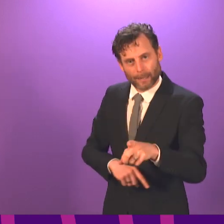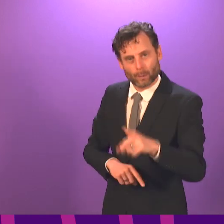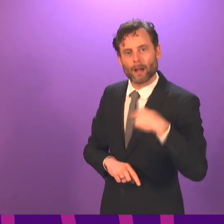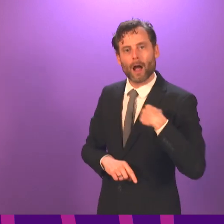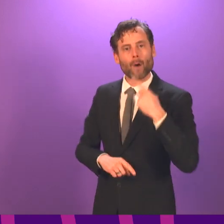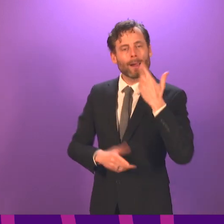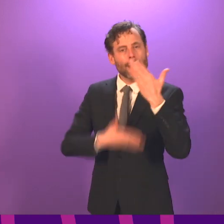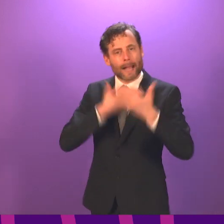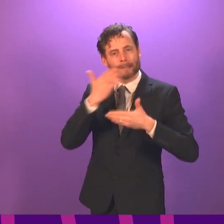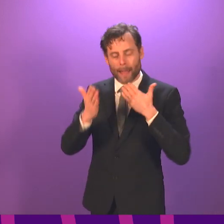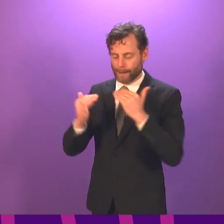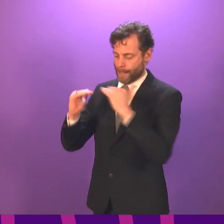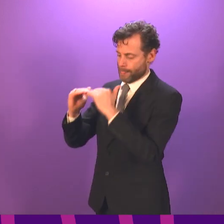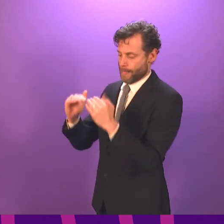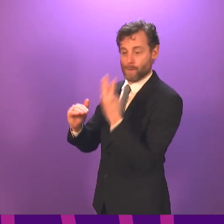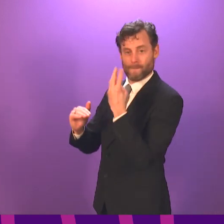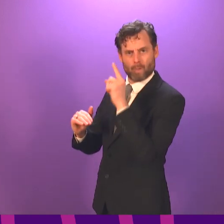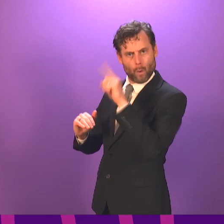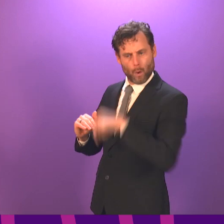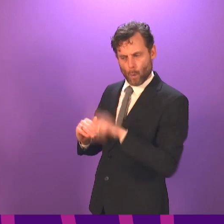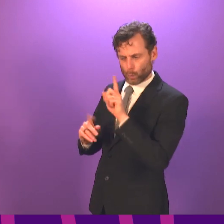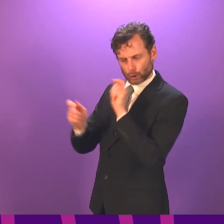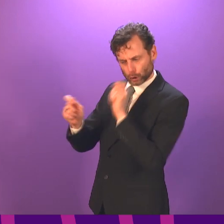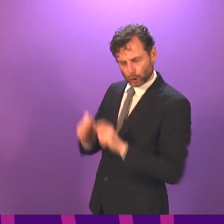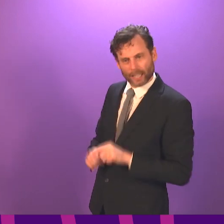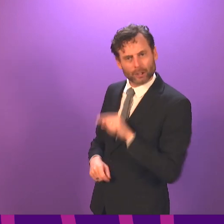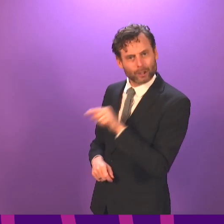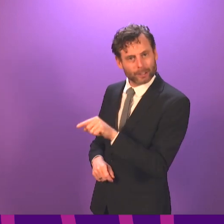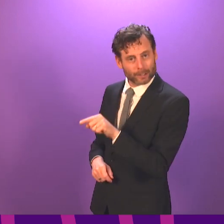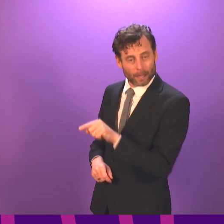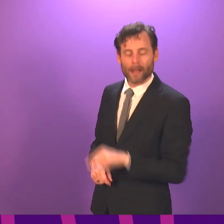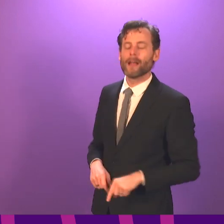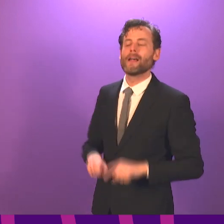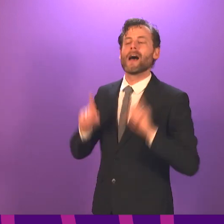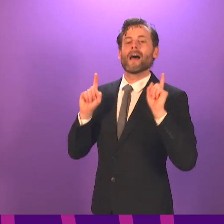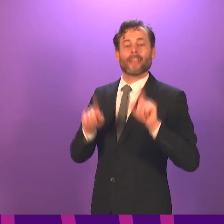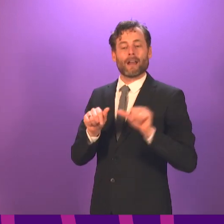that will take effect from 15 March. The week after that, I am scheduled to set out a firmer